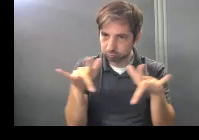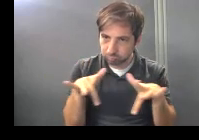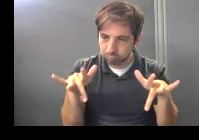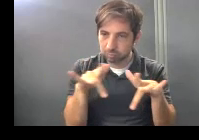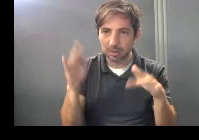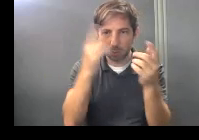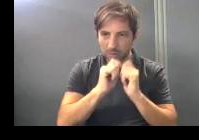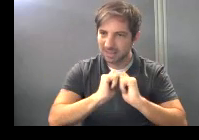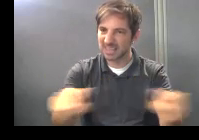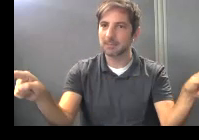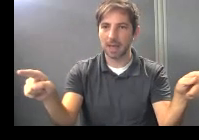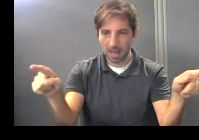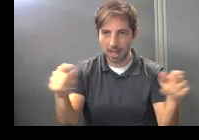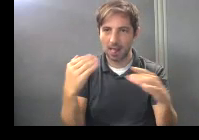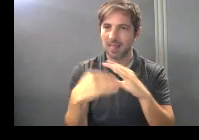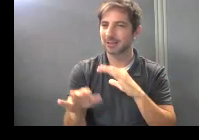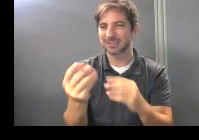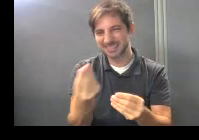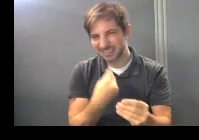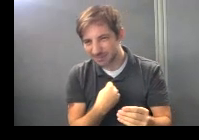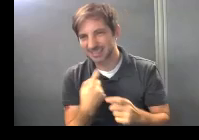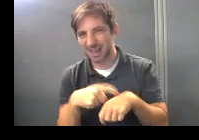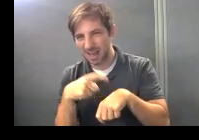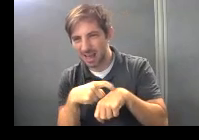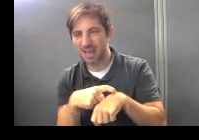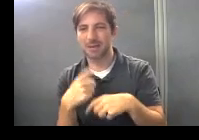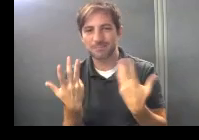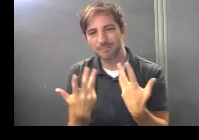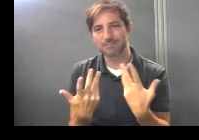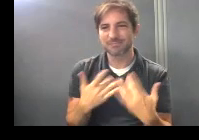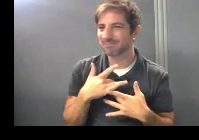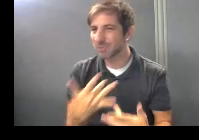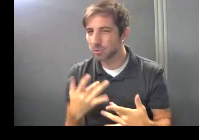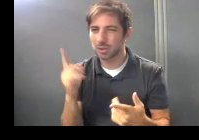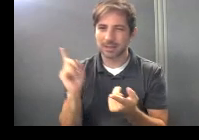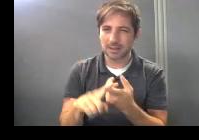GIVE US A MINUTE. IT TAKES UNTIL FRIDAY OR SATURDAY TO GET THAT